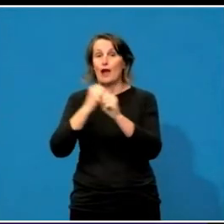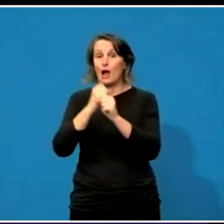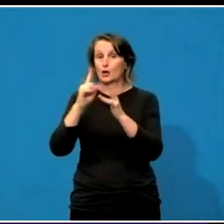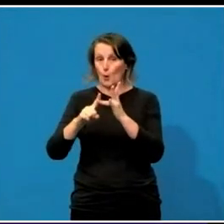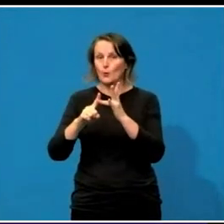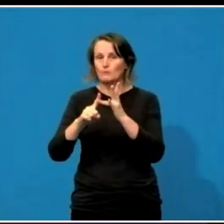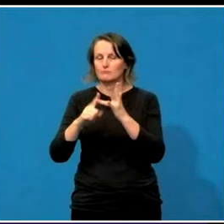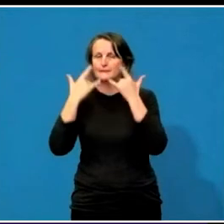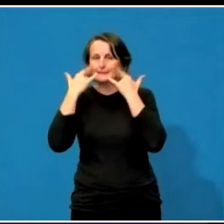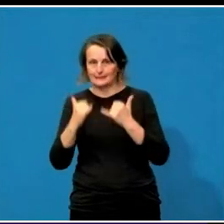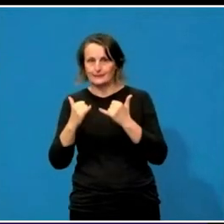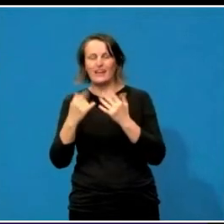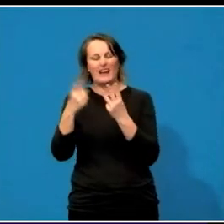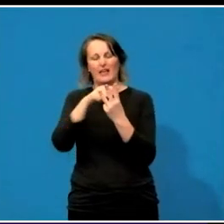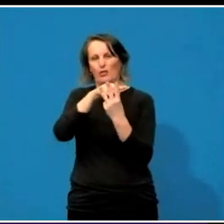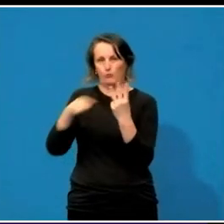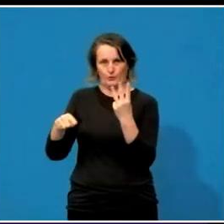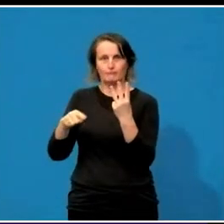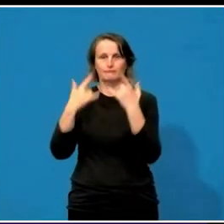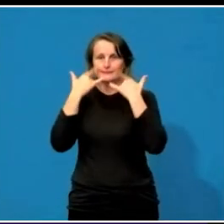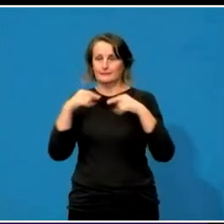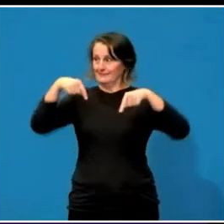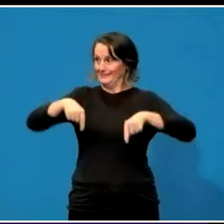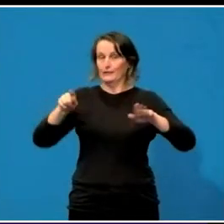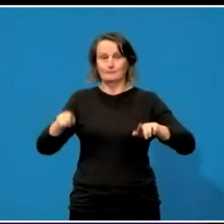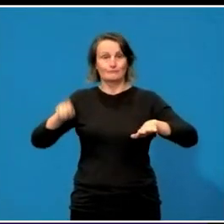All three, I'm pleased to say, are present in the Alice Springs hearing room.